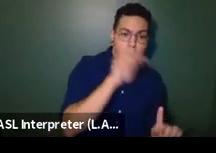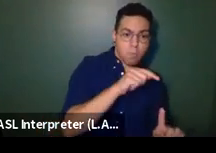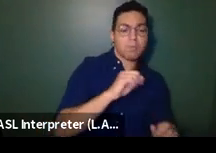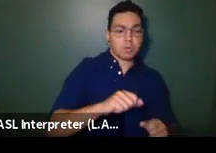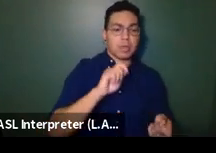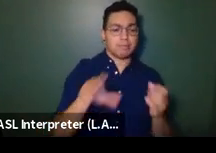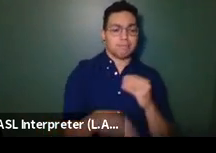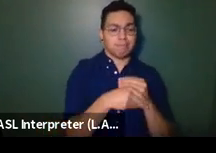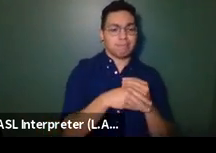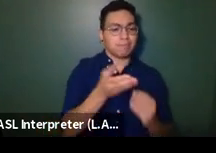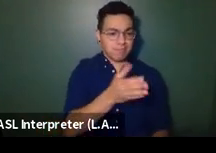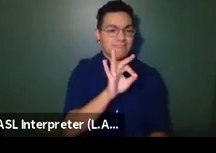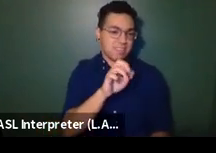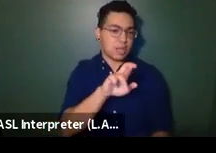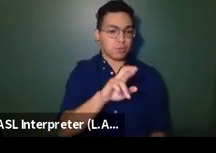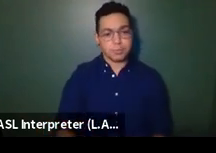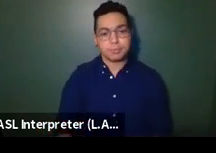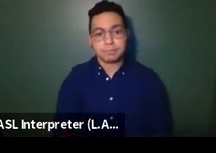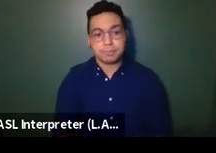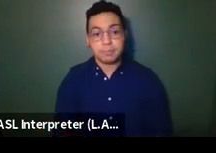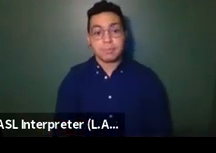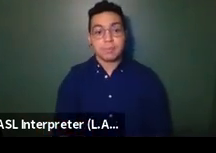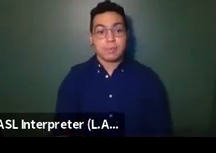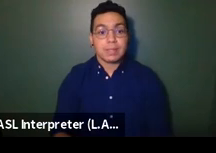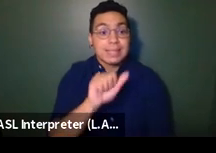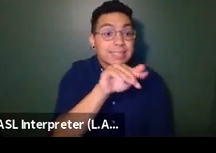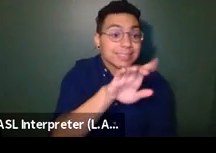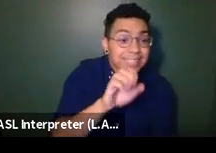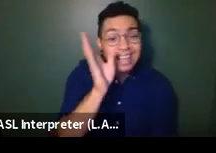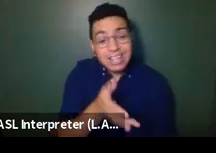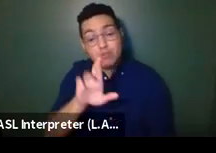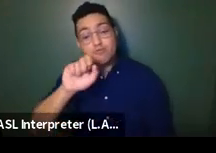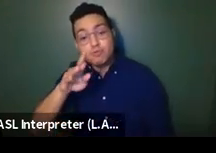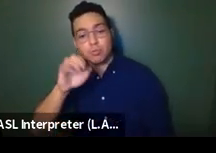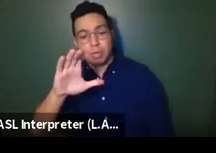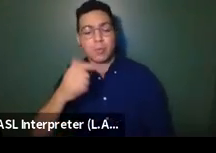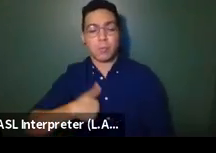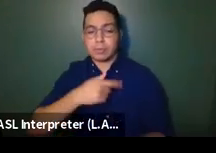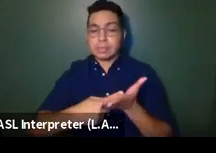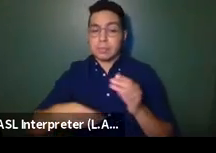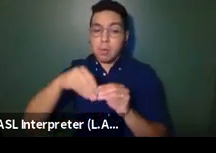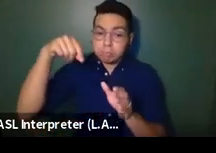ESD 189 - Amy Colburn: Scaling rubric. Again, we'll get into more of the grading stuff tomorrow. But if you have different options here. This is where you could change it.